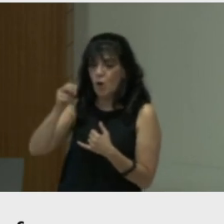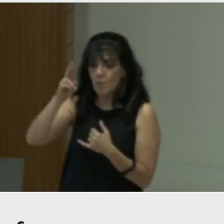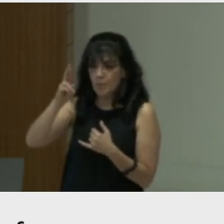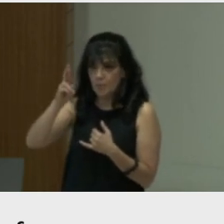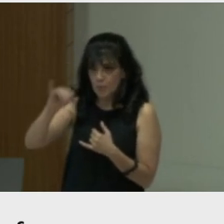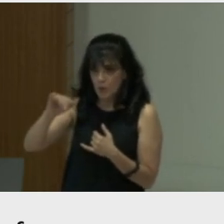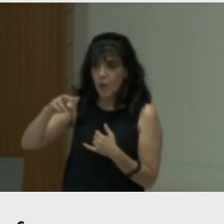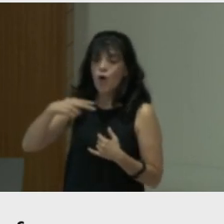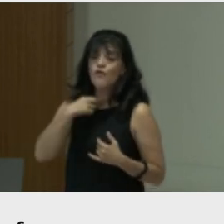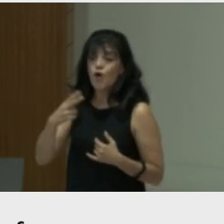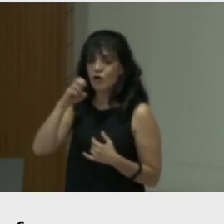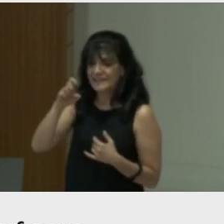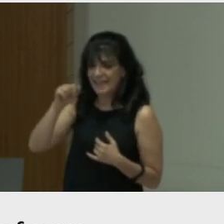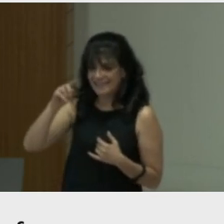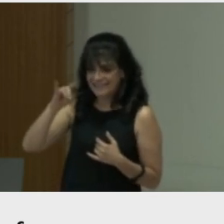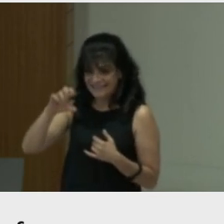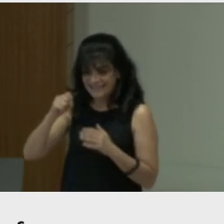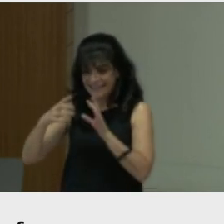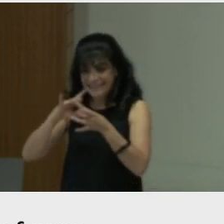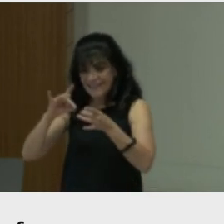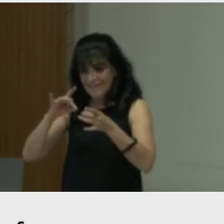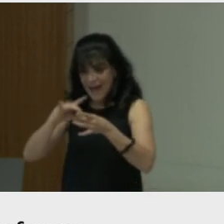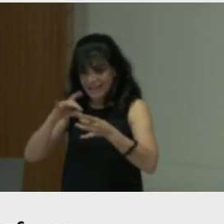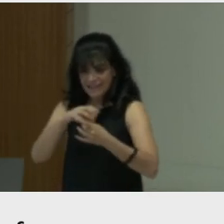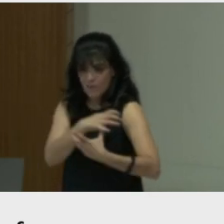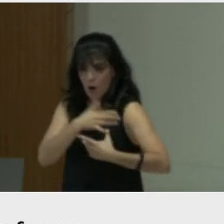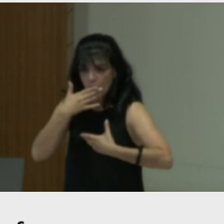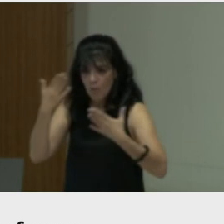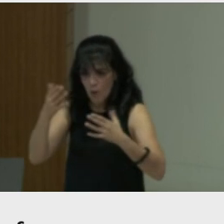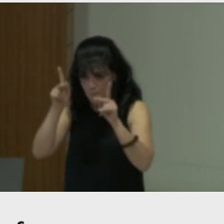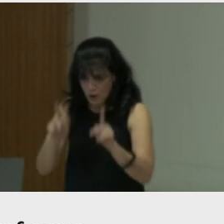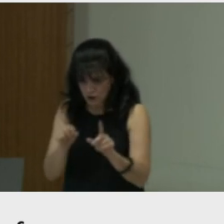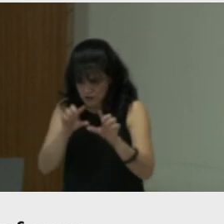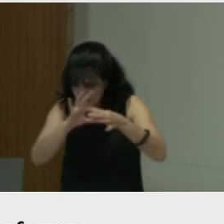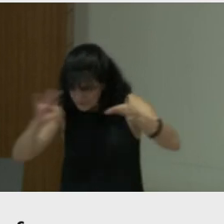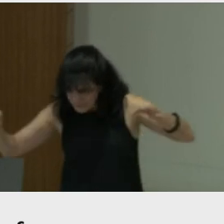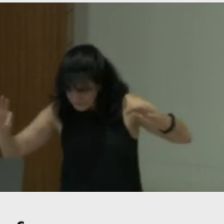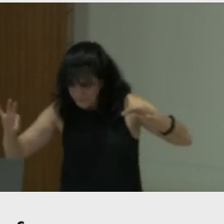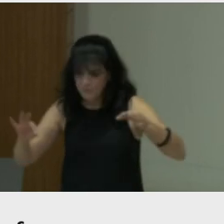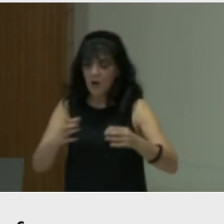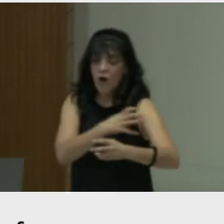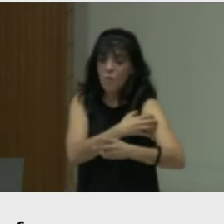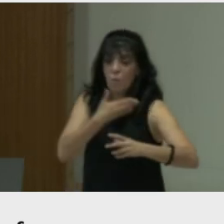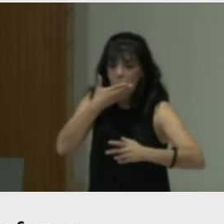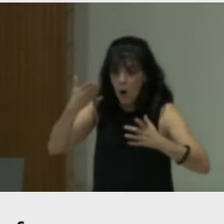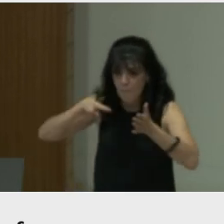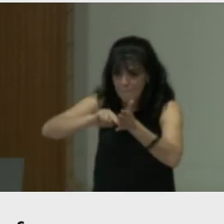defines a vulnerable person as follows: a vulnerable person means